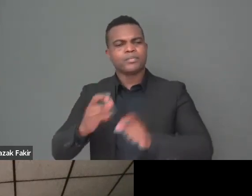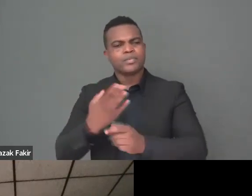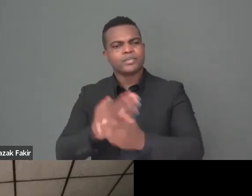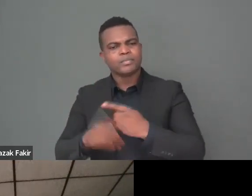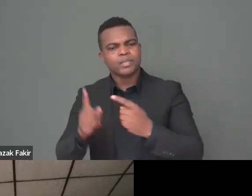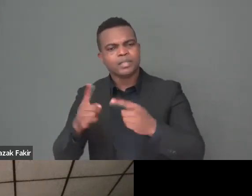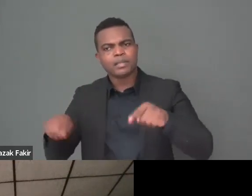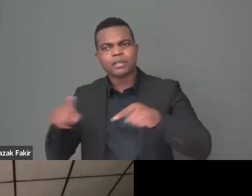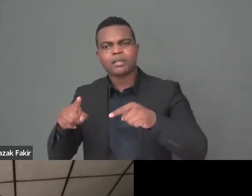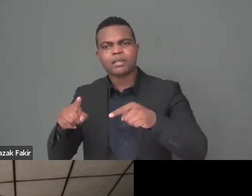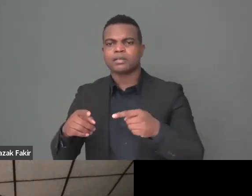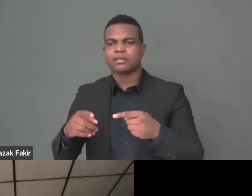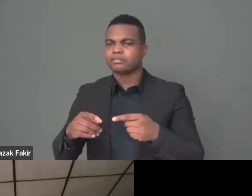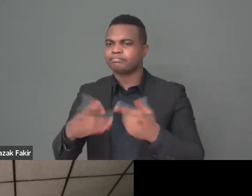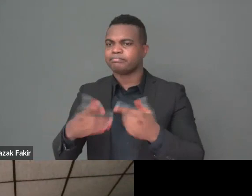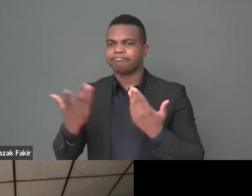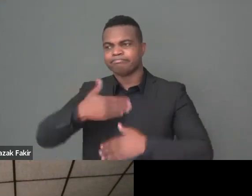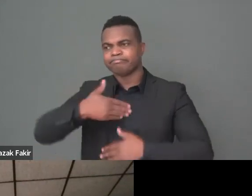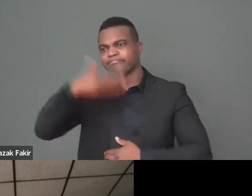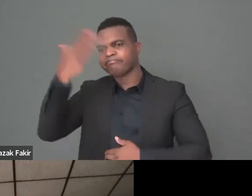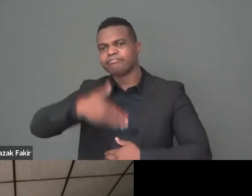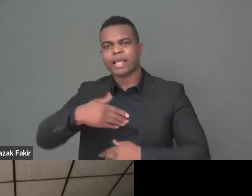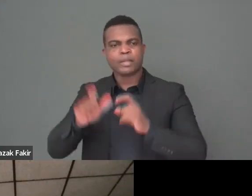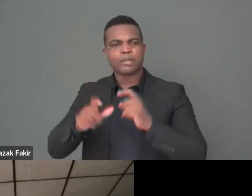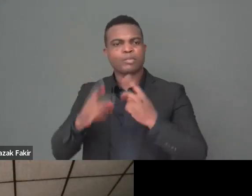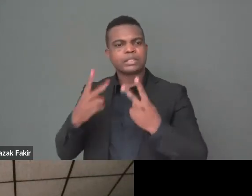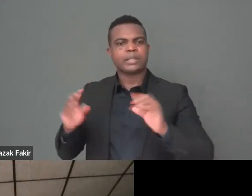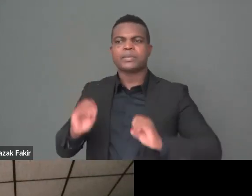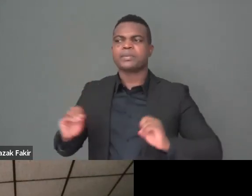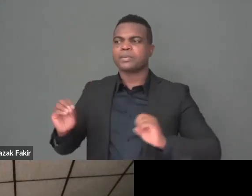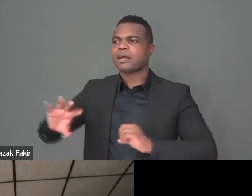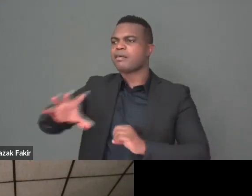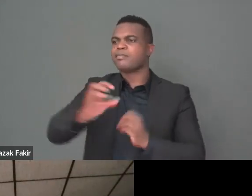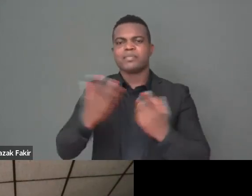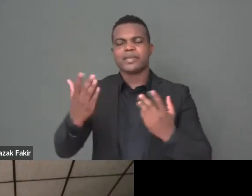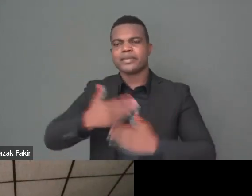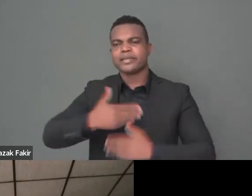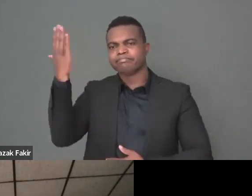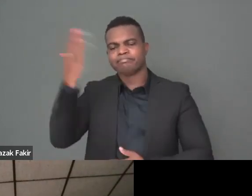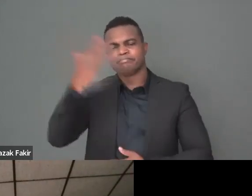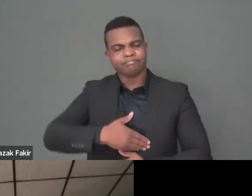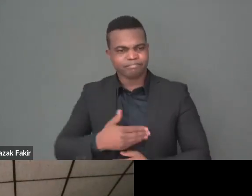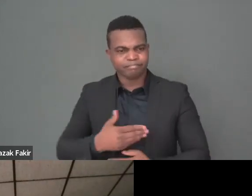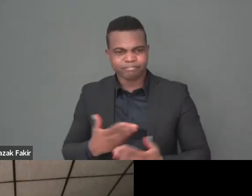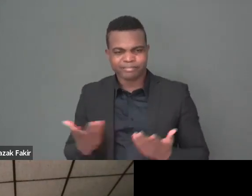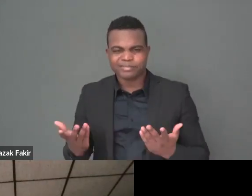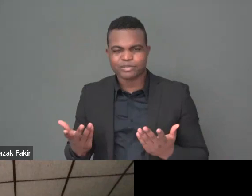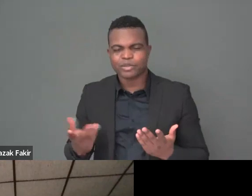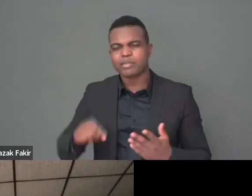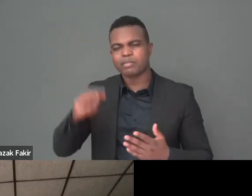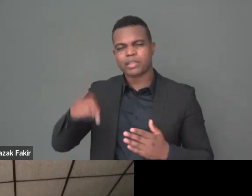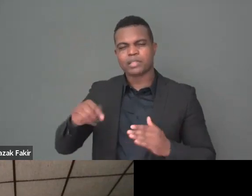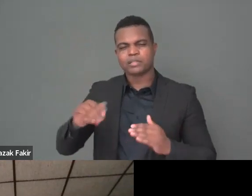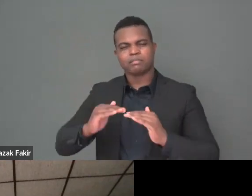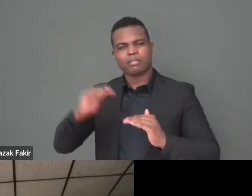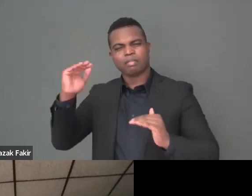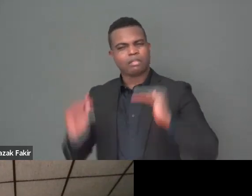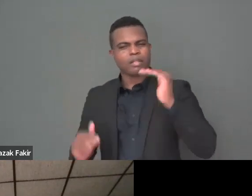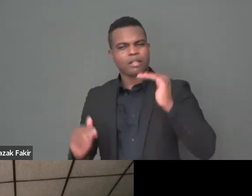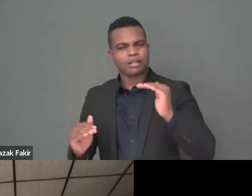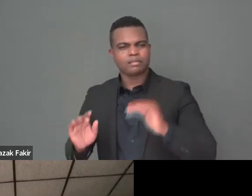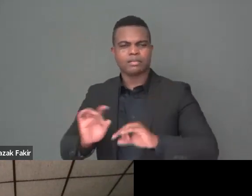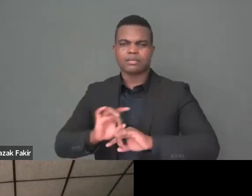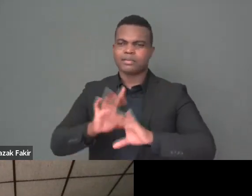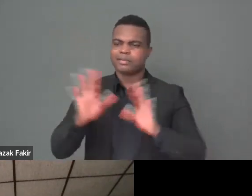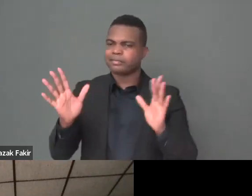Sophie Mitra: By disability status so what's next next report is planned for June 2022 so it will update the review of national surveys and censuses.